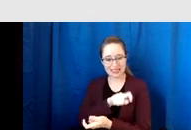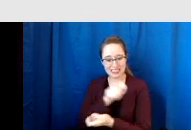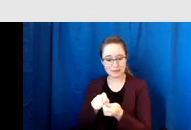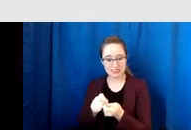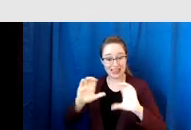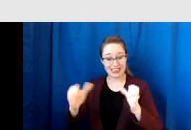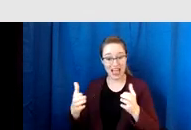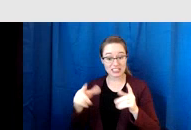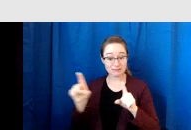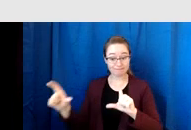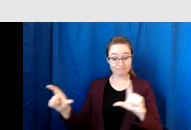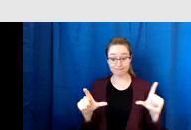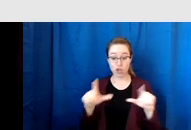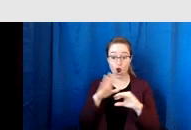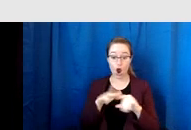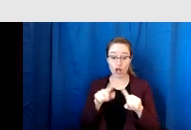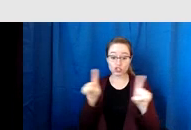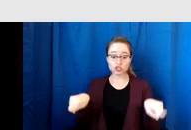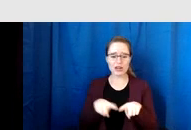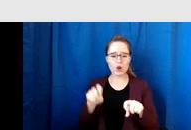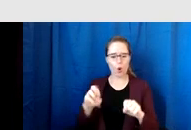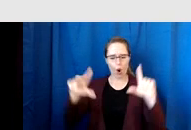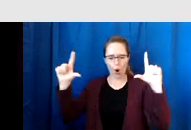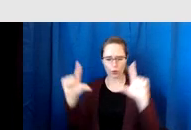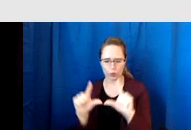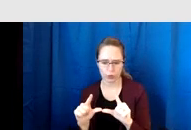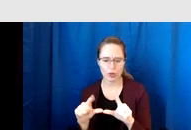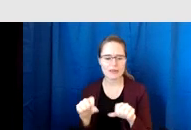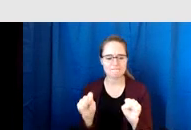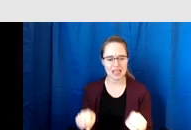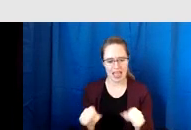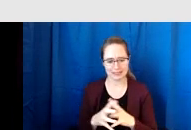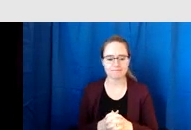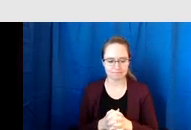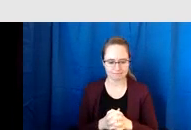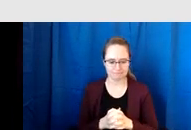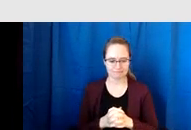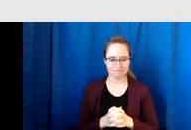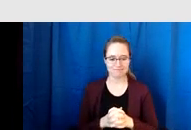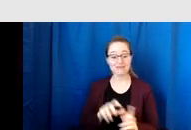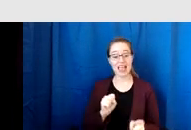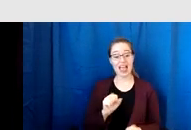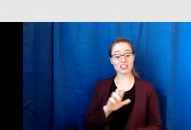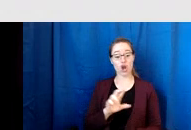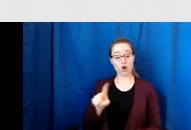and/or shrinking them to a very small size. This sr-only style approach may be applied